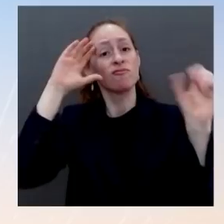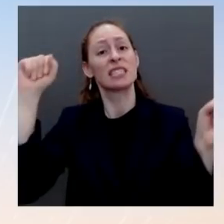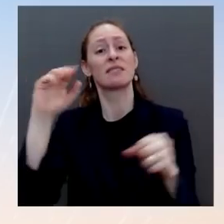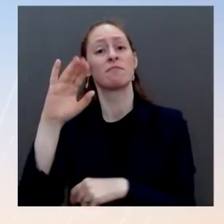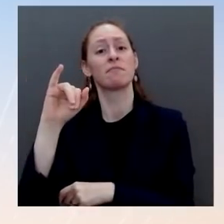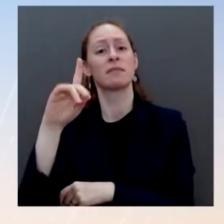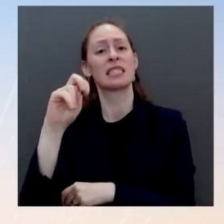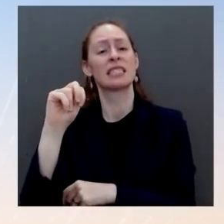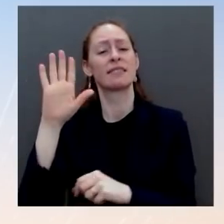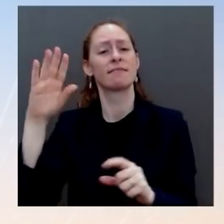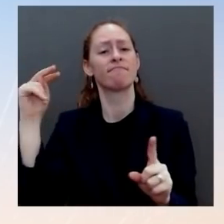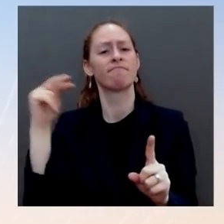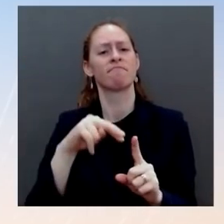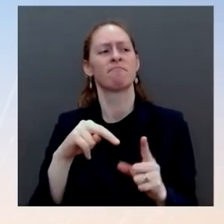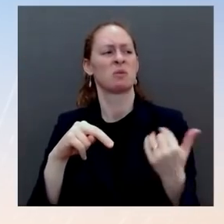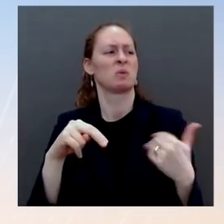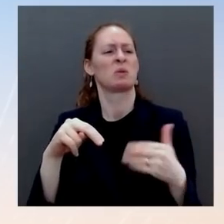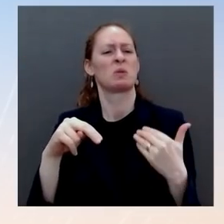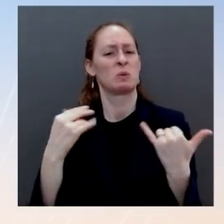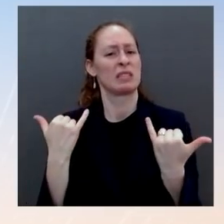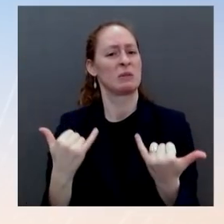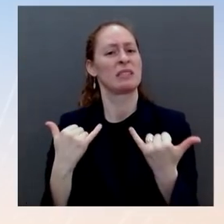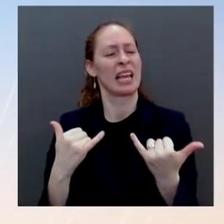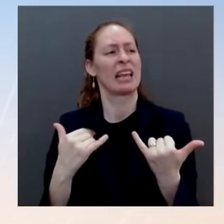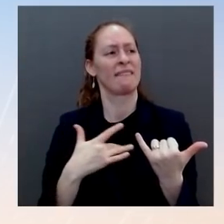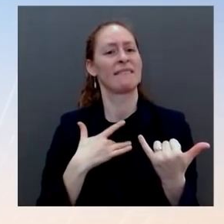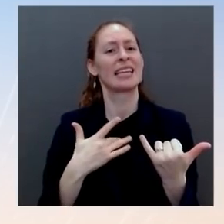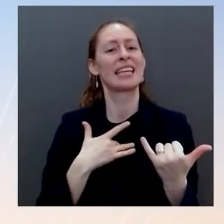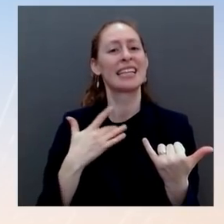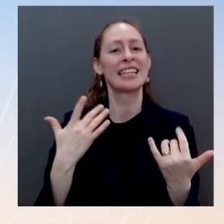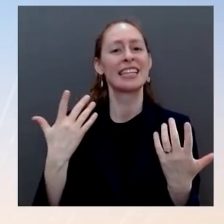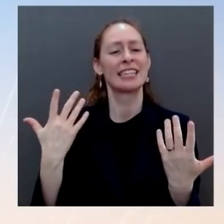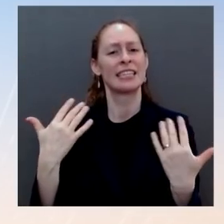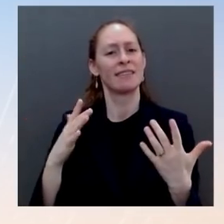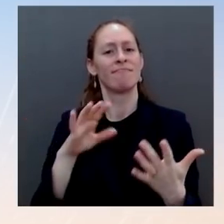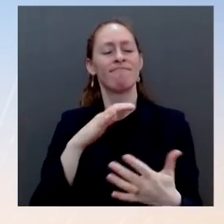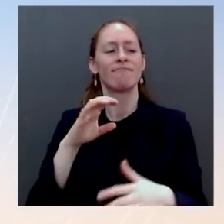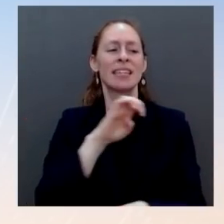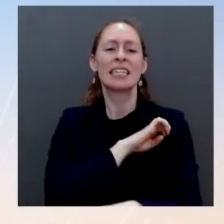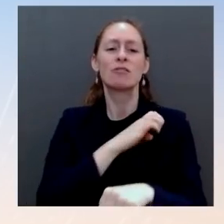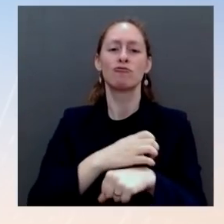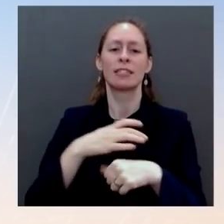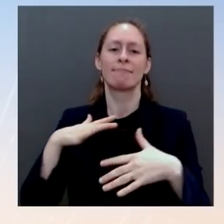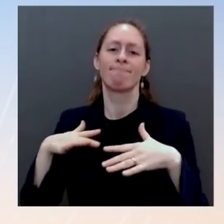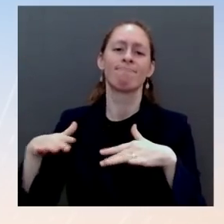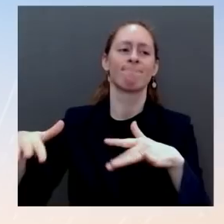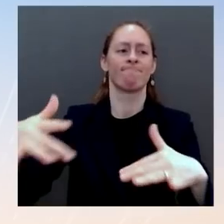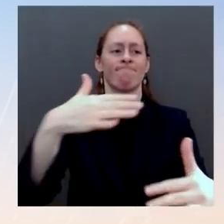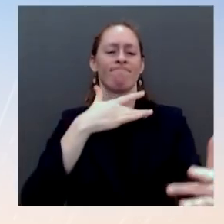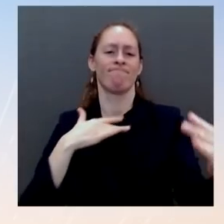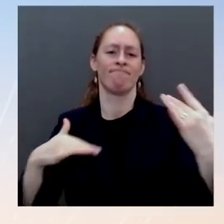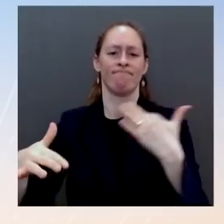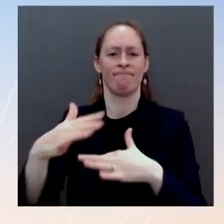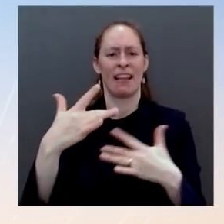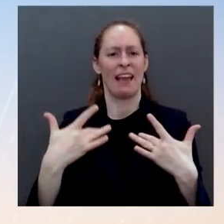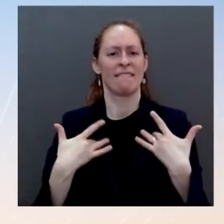But his view is that this is about looking at this moment as an inflection point, not just about a former president